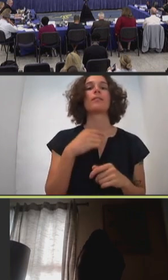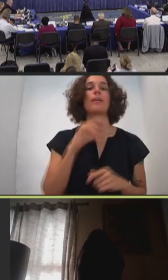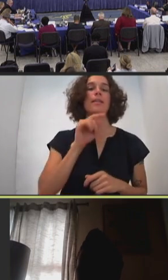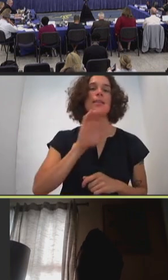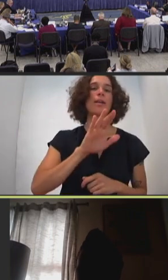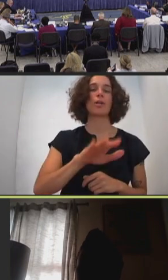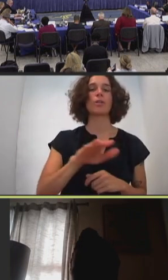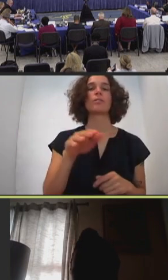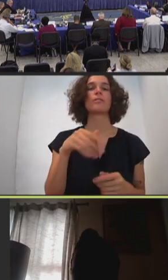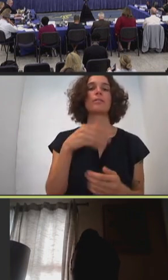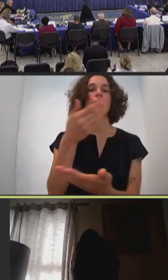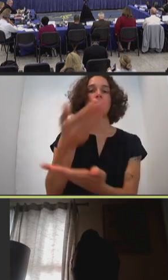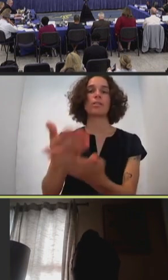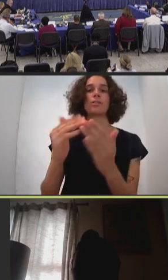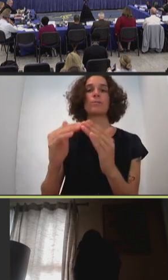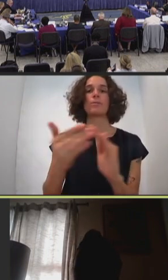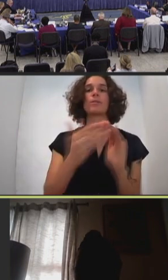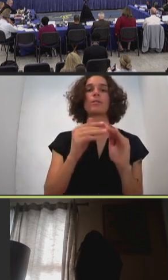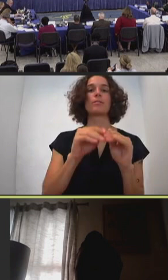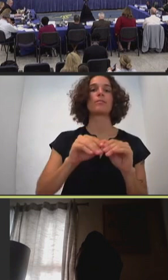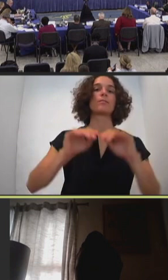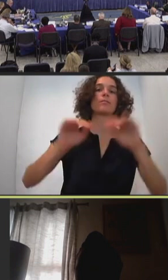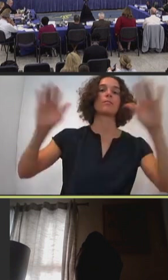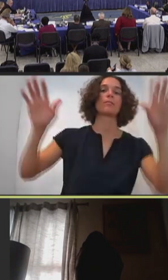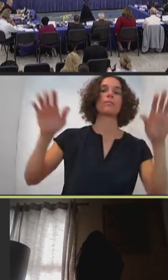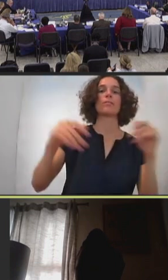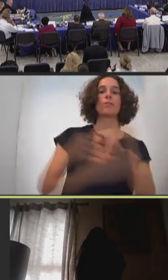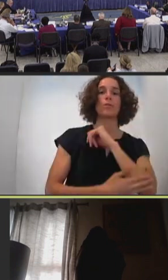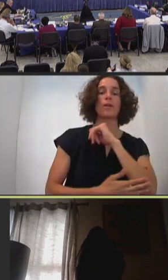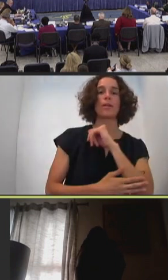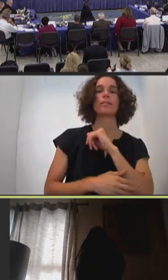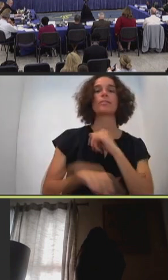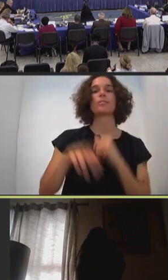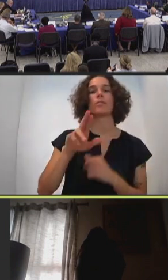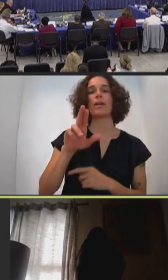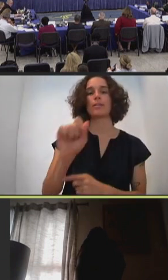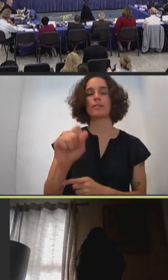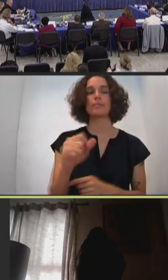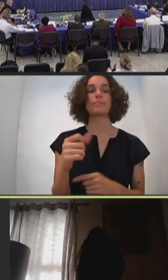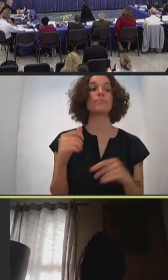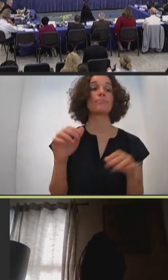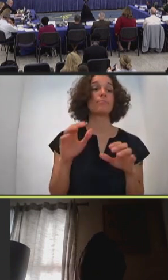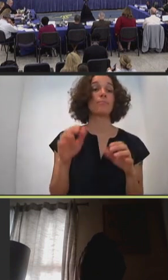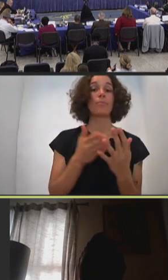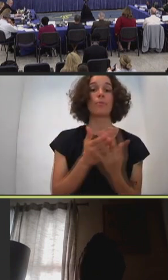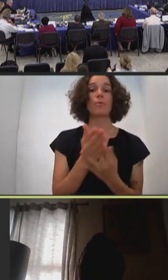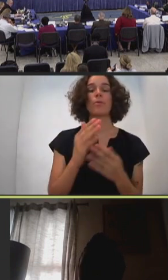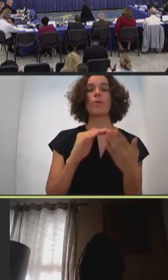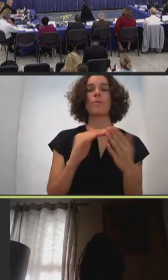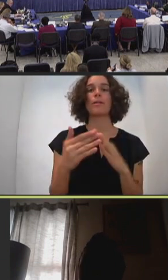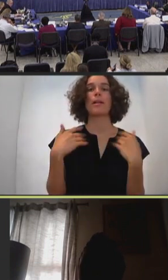United States. So, this is done through the community health workers, as I mentioned. And